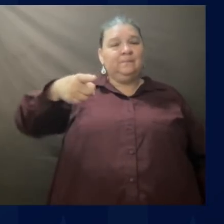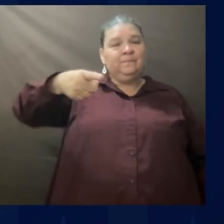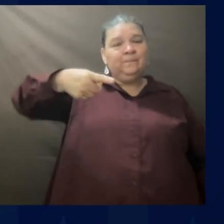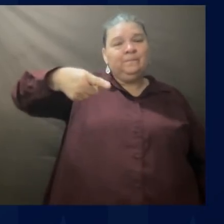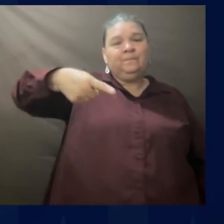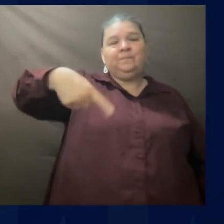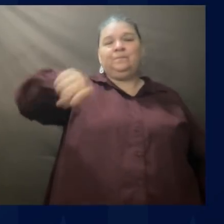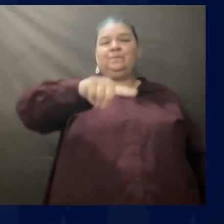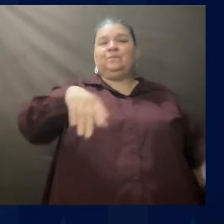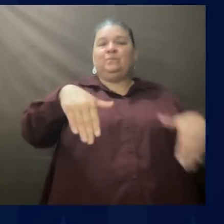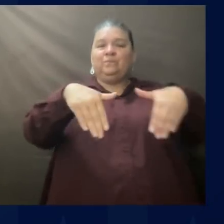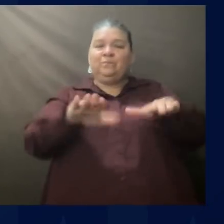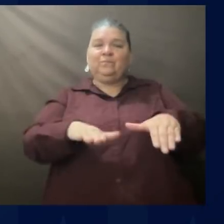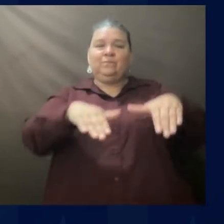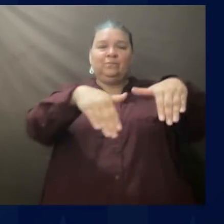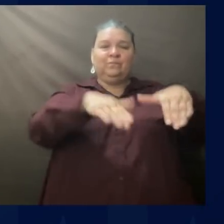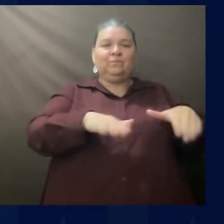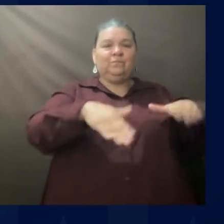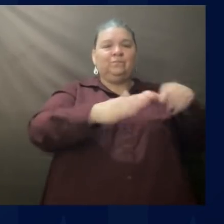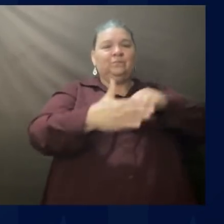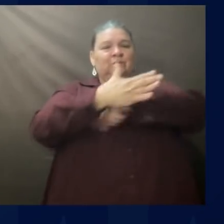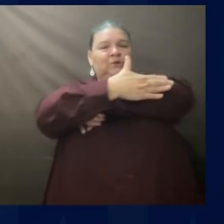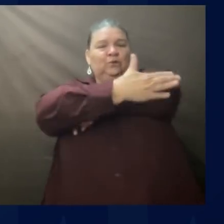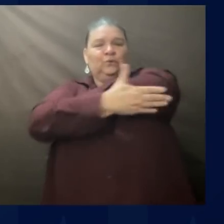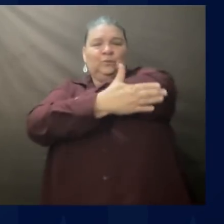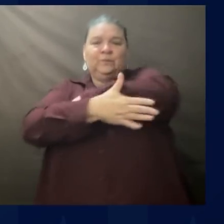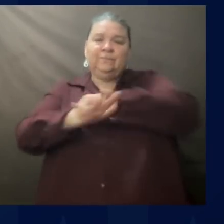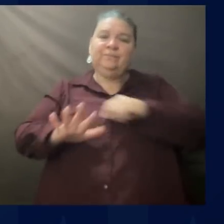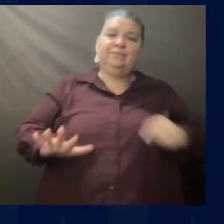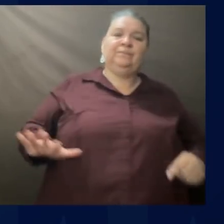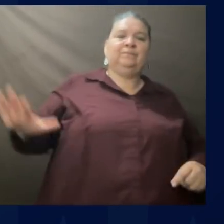America’s beloved daughters and sons who dared all,